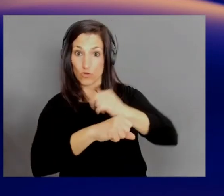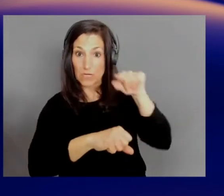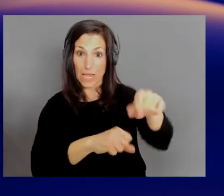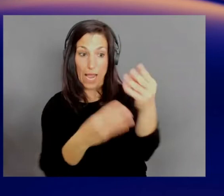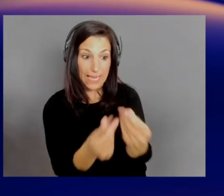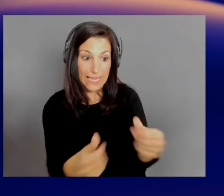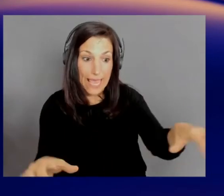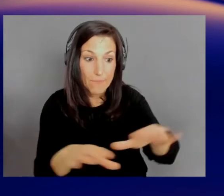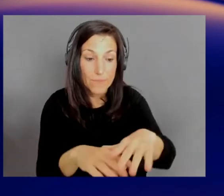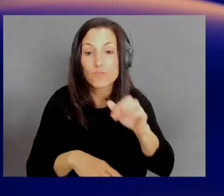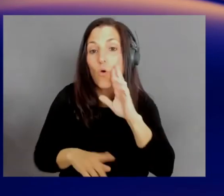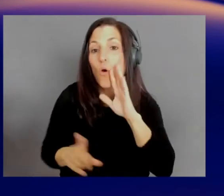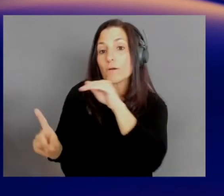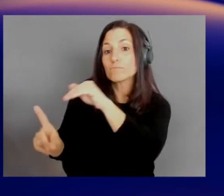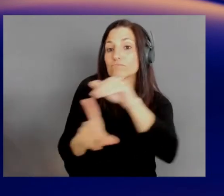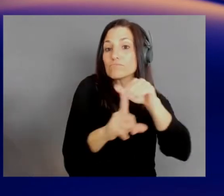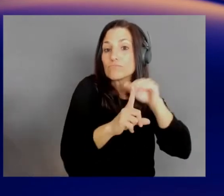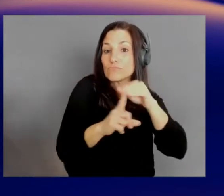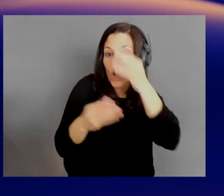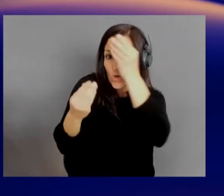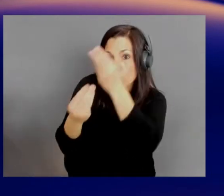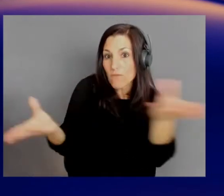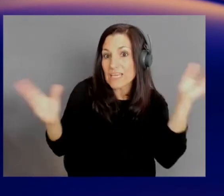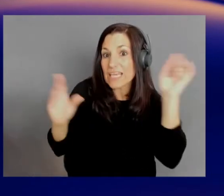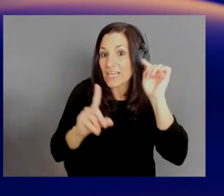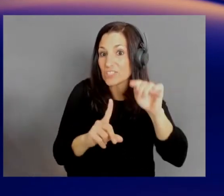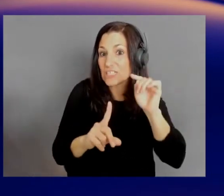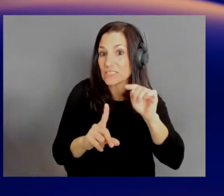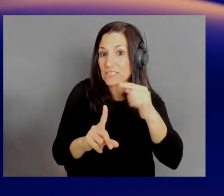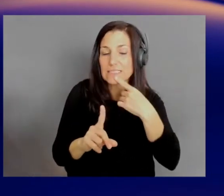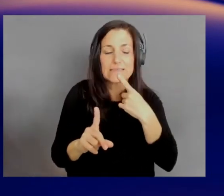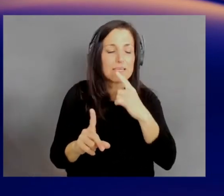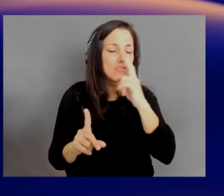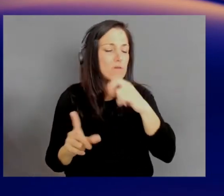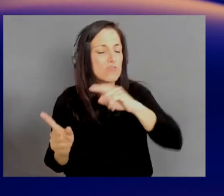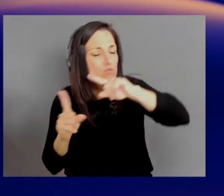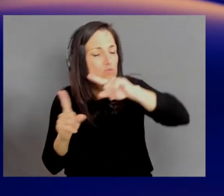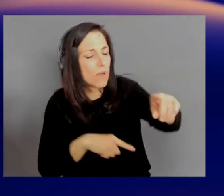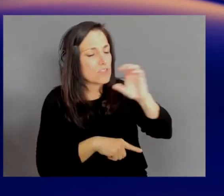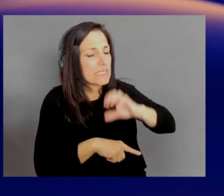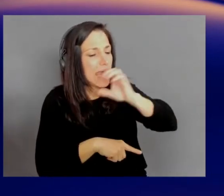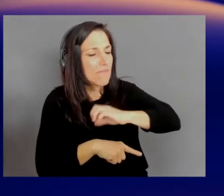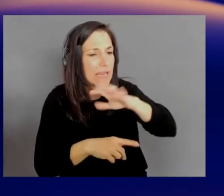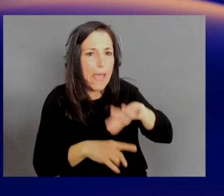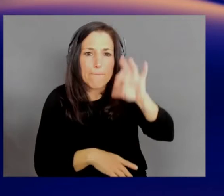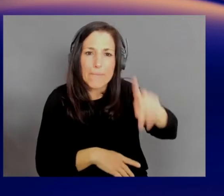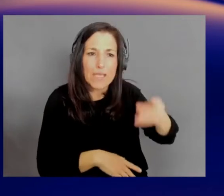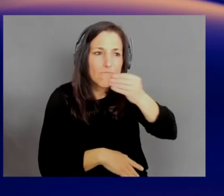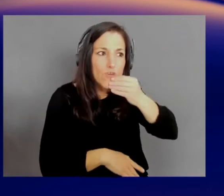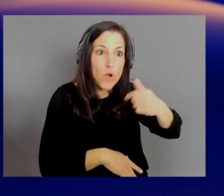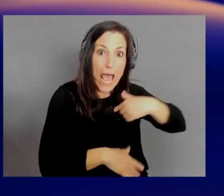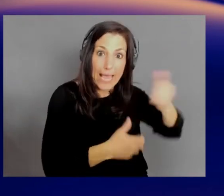Hey, I don't need to let people come to a cafeteria and pick up food. I can actually bring that on. Where this becomes interesting is